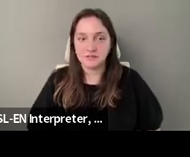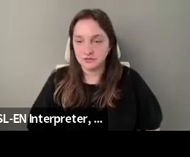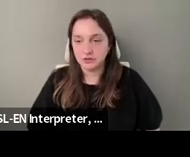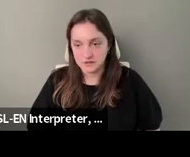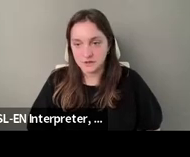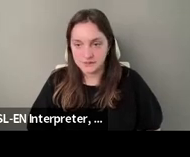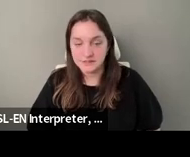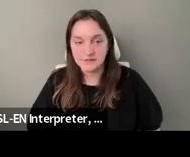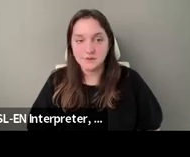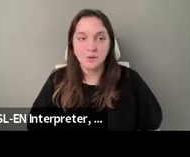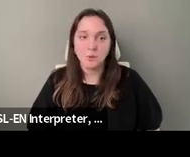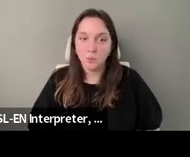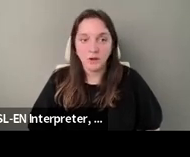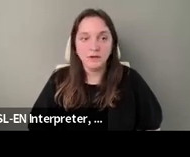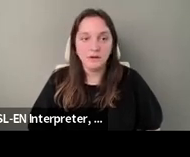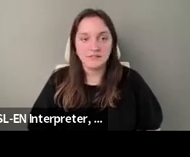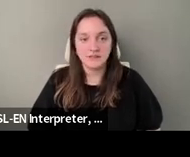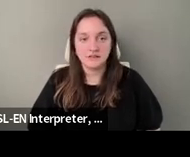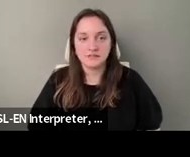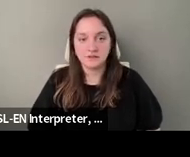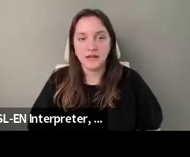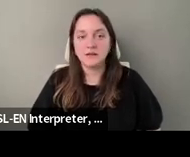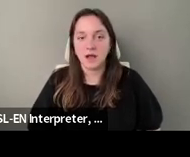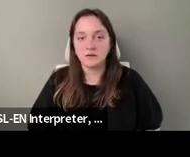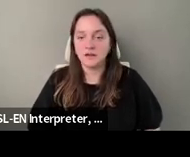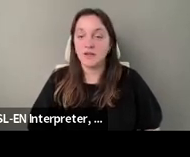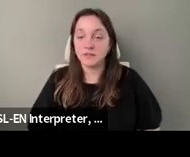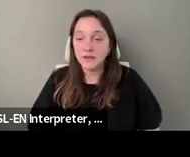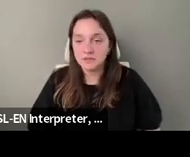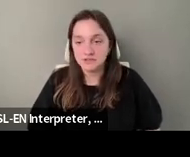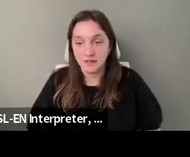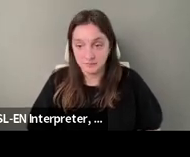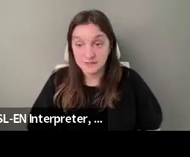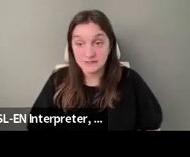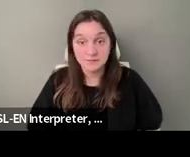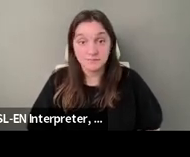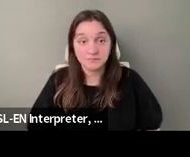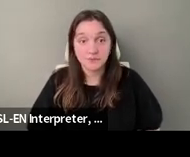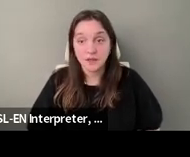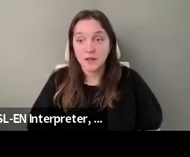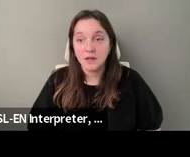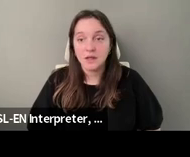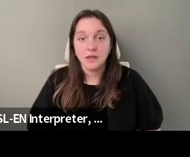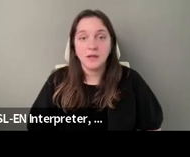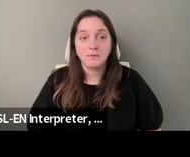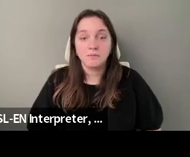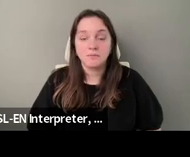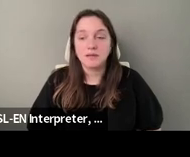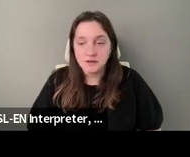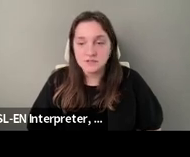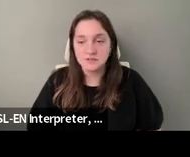there's delayed cognitive and language development. Because deaf children didn't